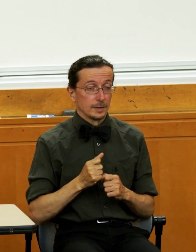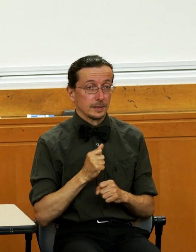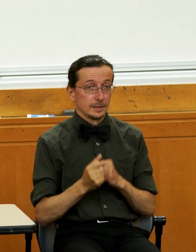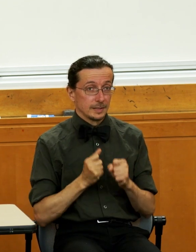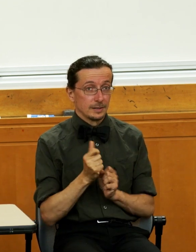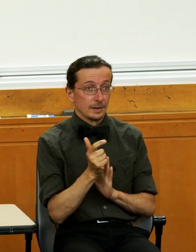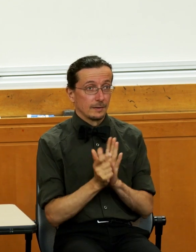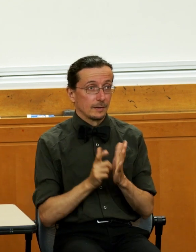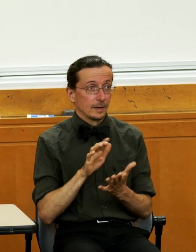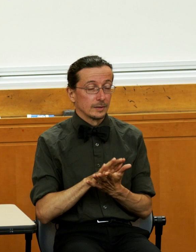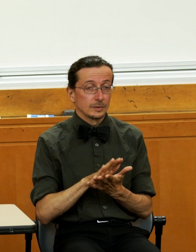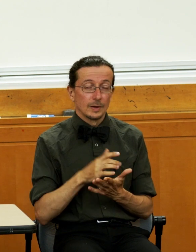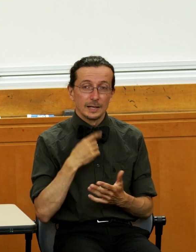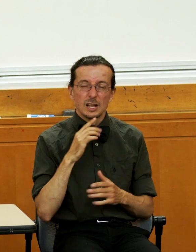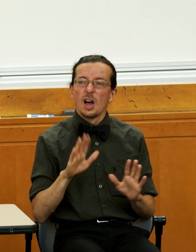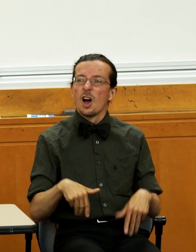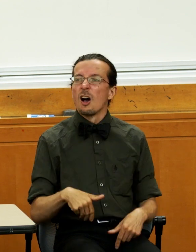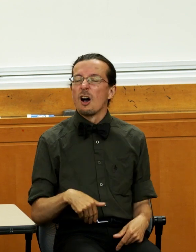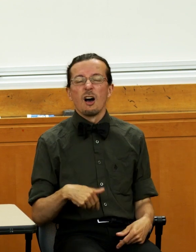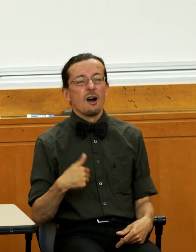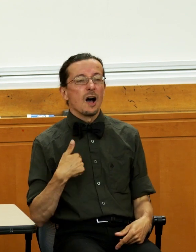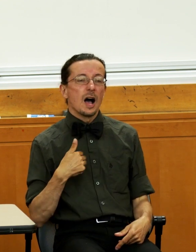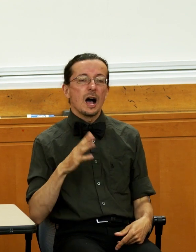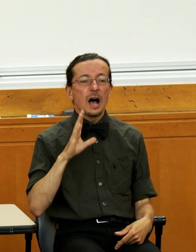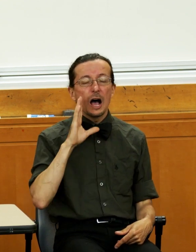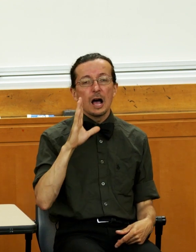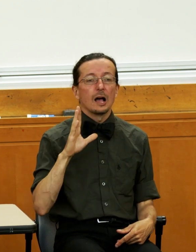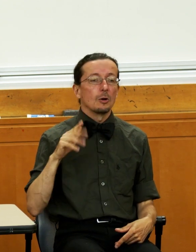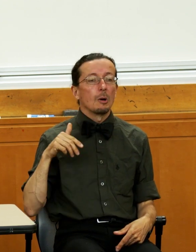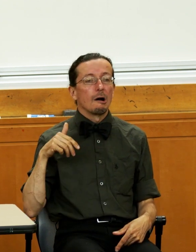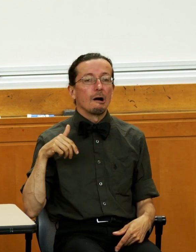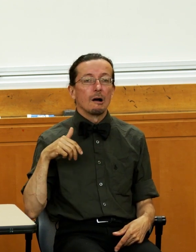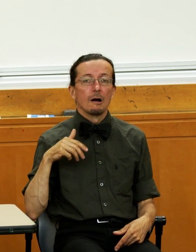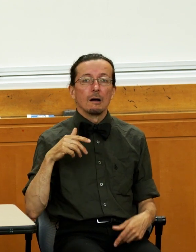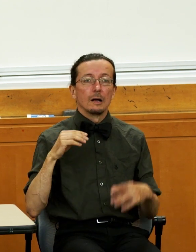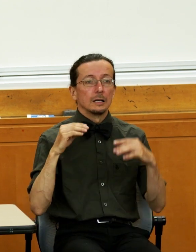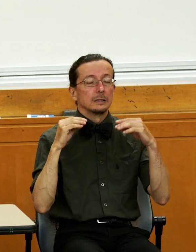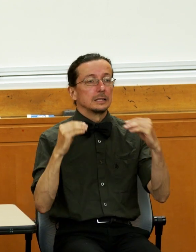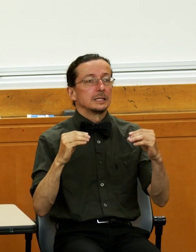“I'm gonna stand on the corner in Brooklyn and I'm going to teach people torts.” You know like